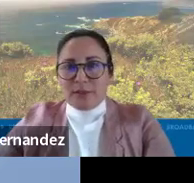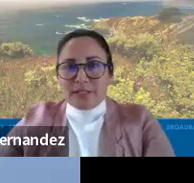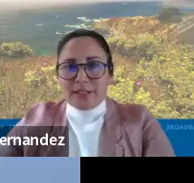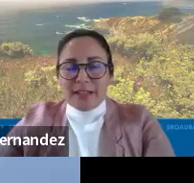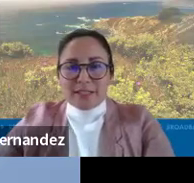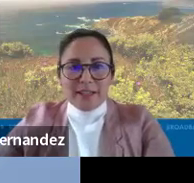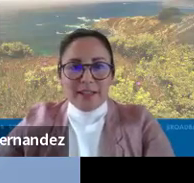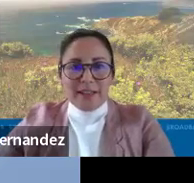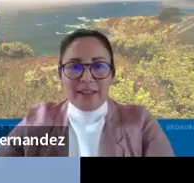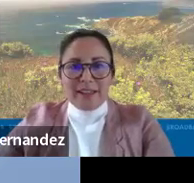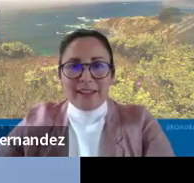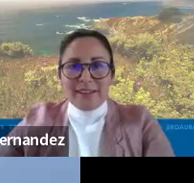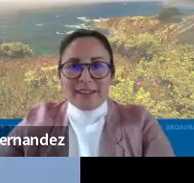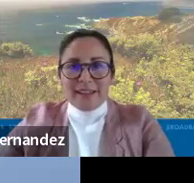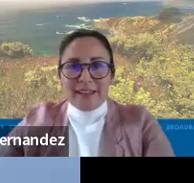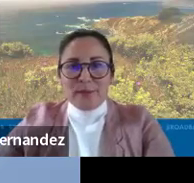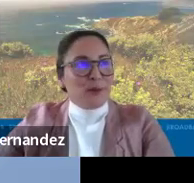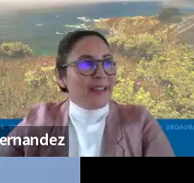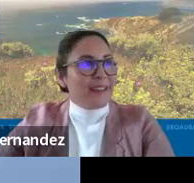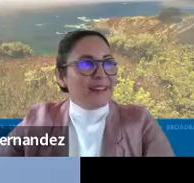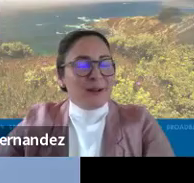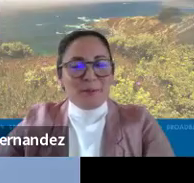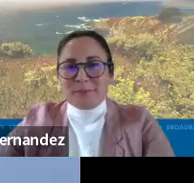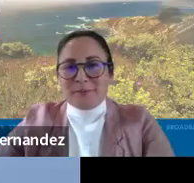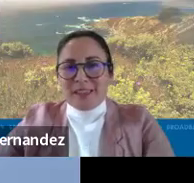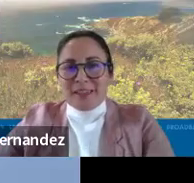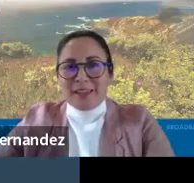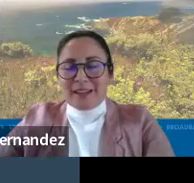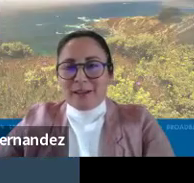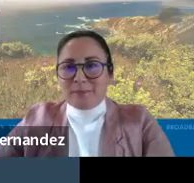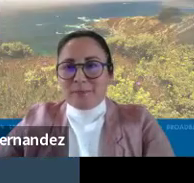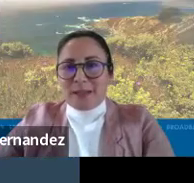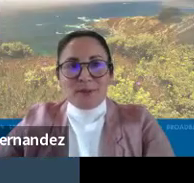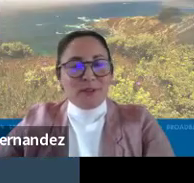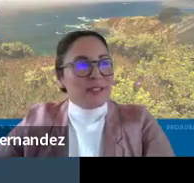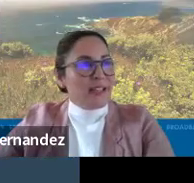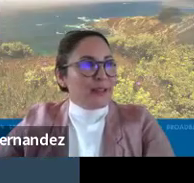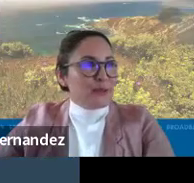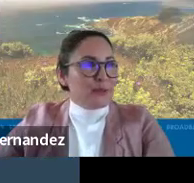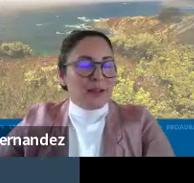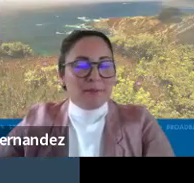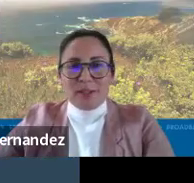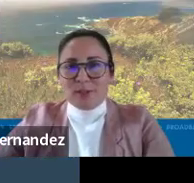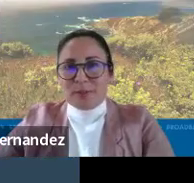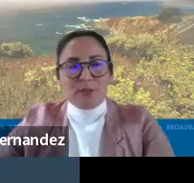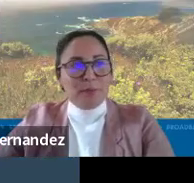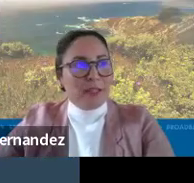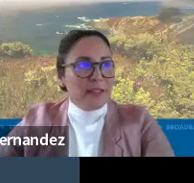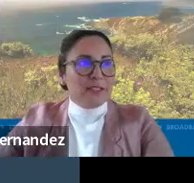move on to the next slide. And I will go ahead and pass it over to Andrew. Thank you so much for